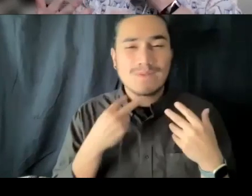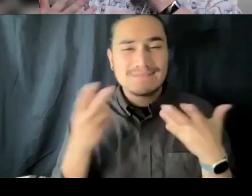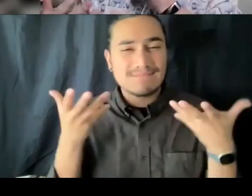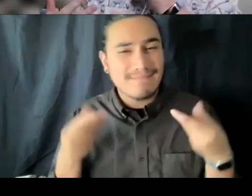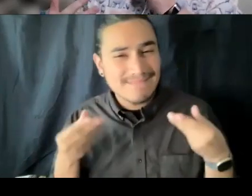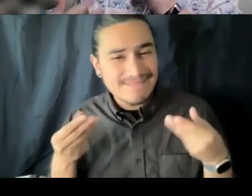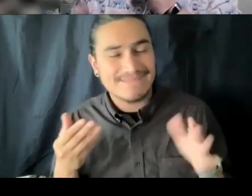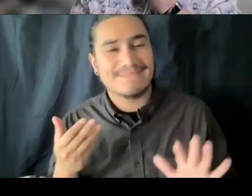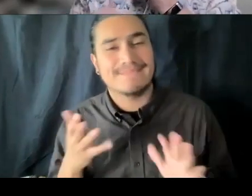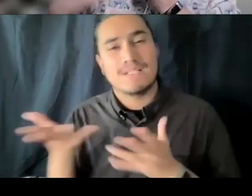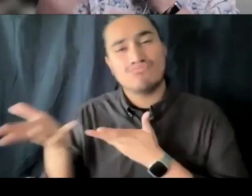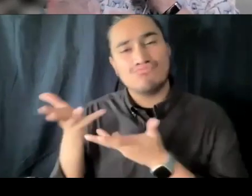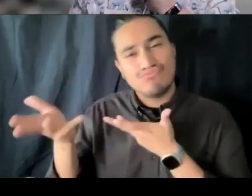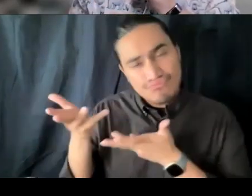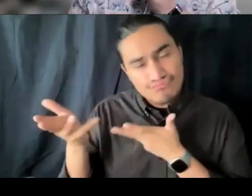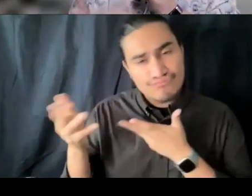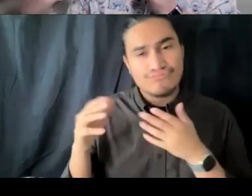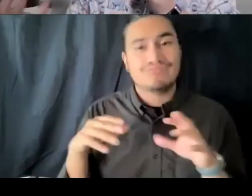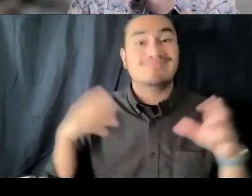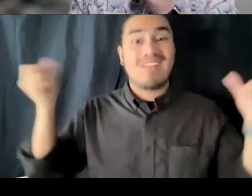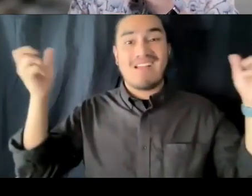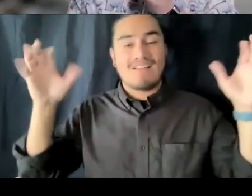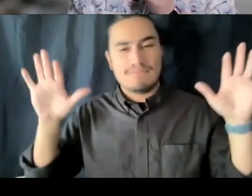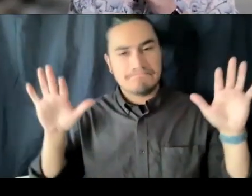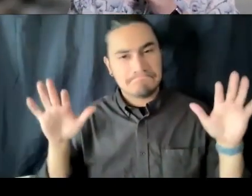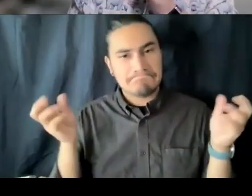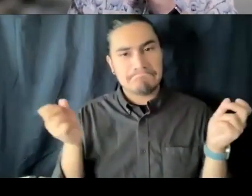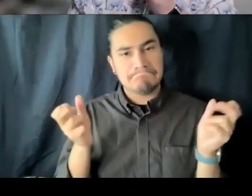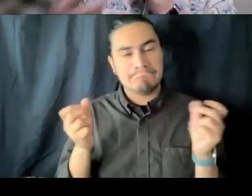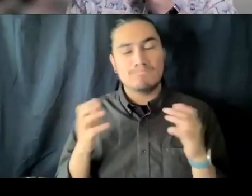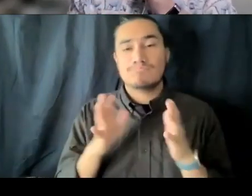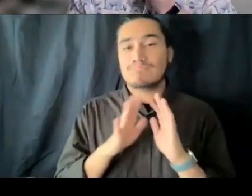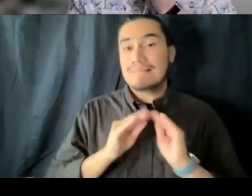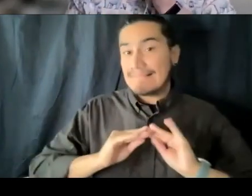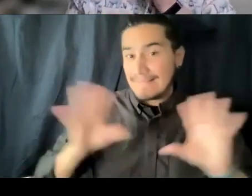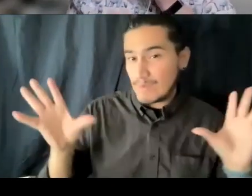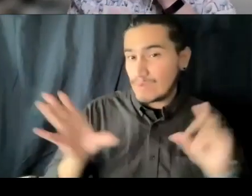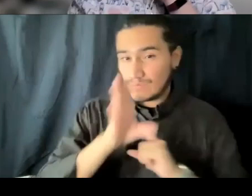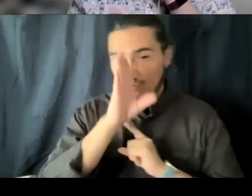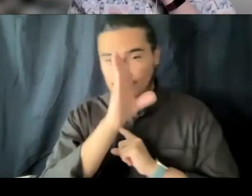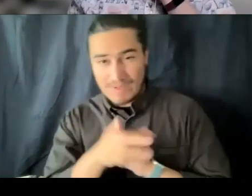It may be also your, you know, direct and clear voice, but it's still kind.